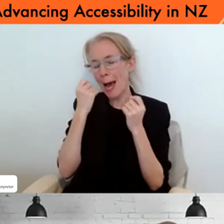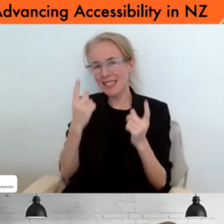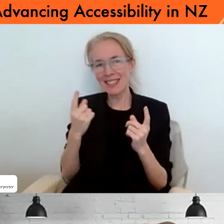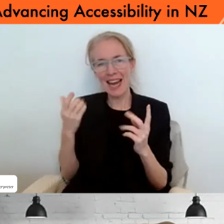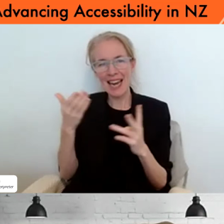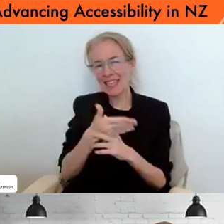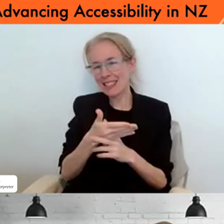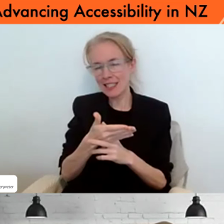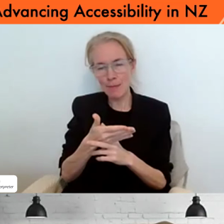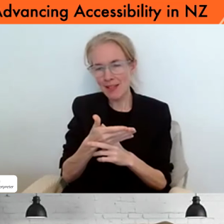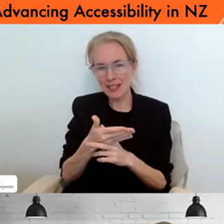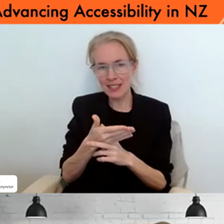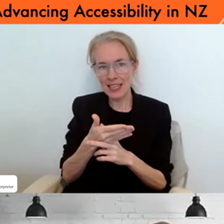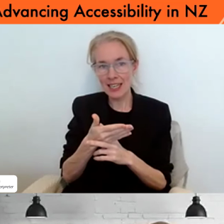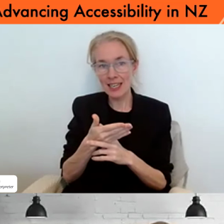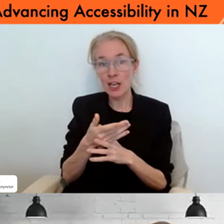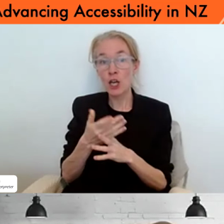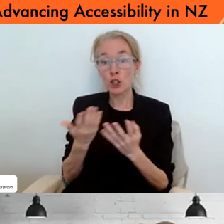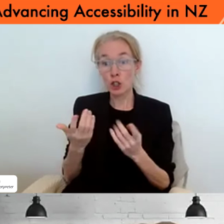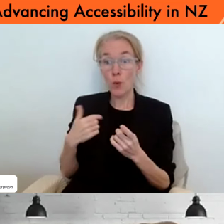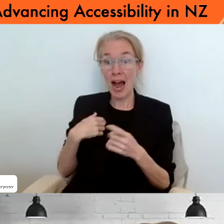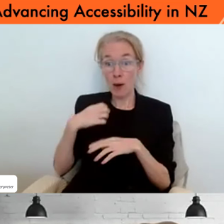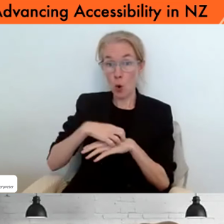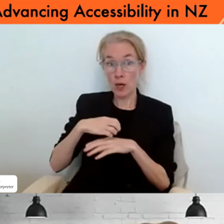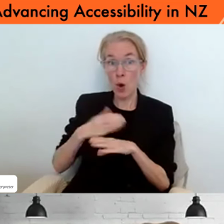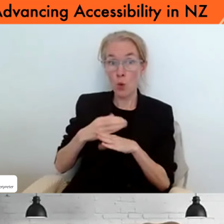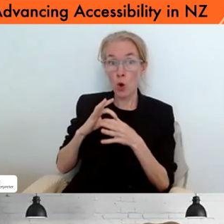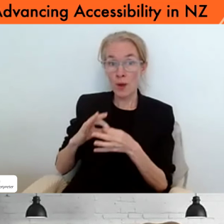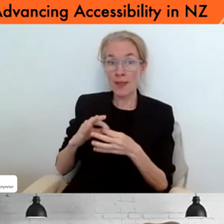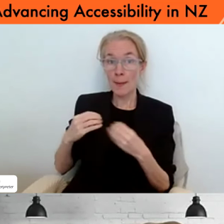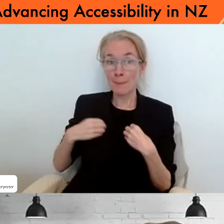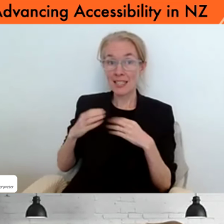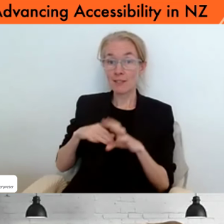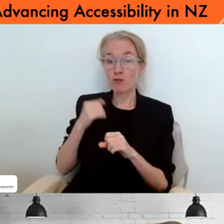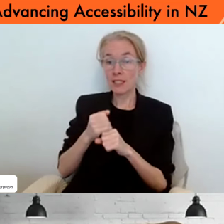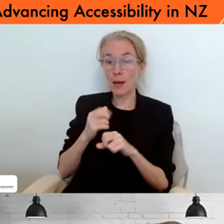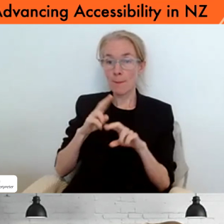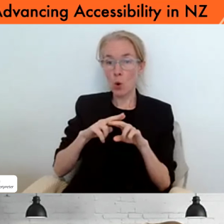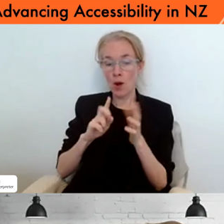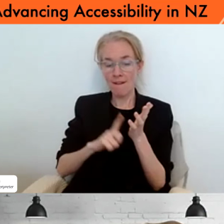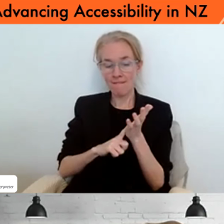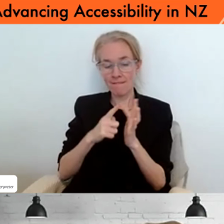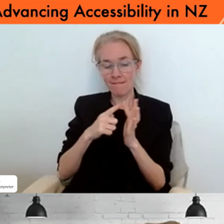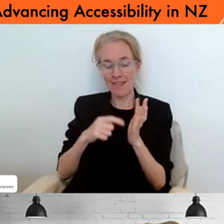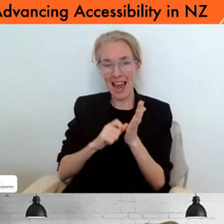particularly with working with people like Fletcher Living and One Central down in Christchurch is that you can deliver accessibility